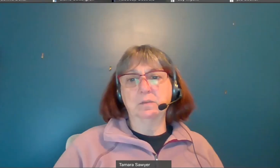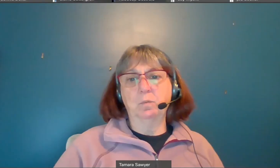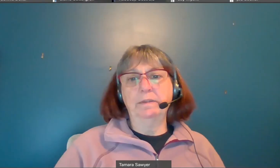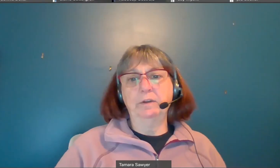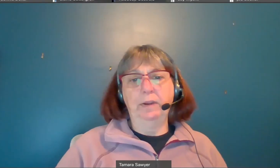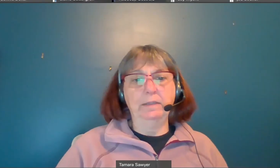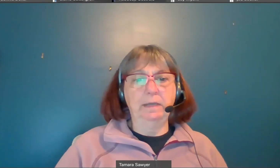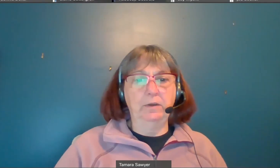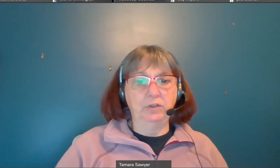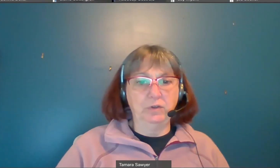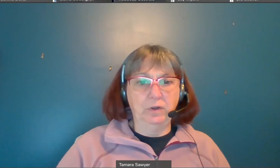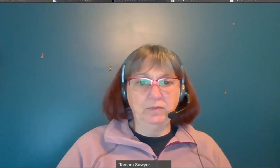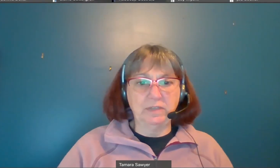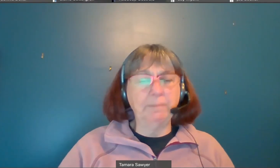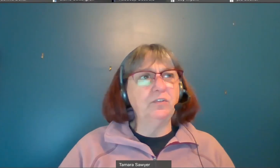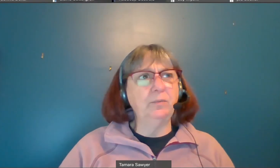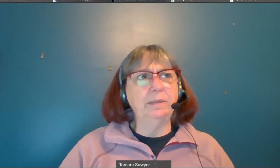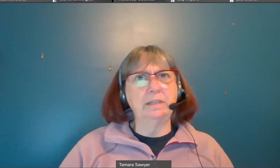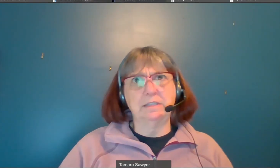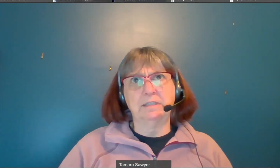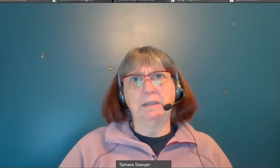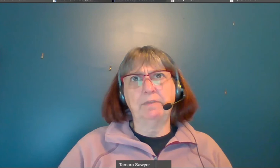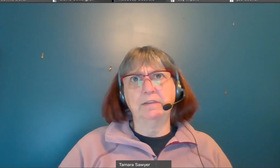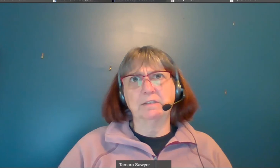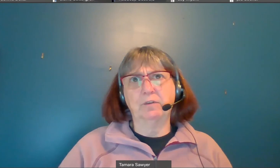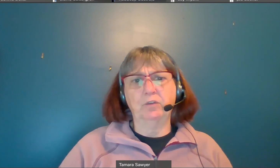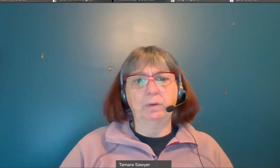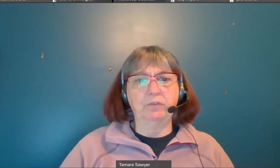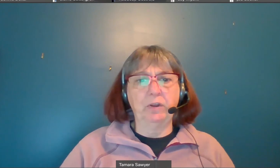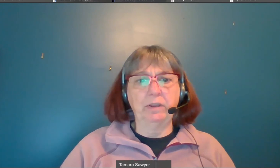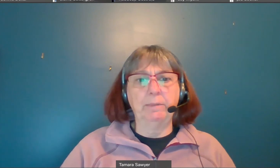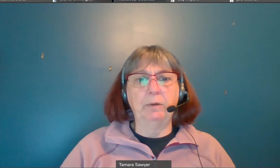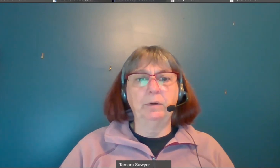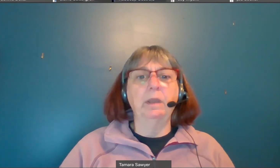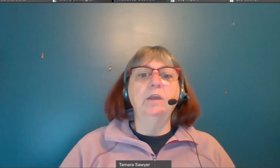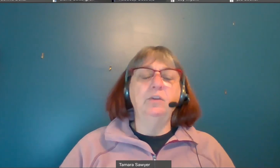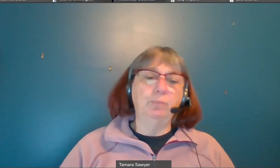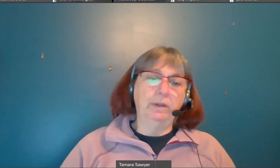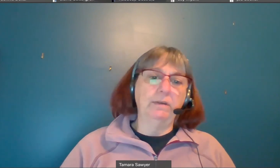is the one that you're handing out in your notes. I'm assuming that's the same thing as the first one I was talking about,